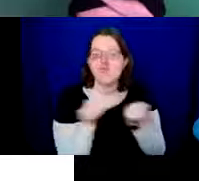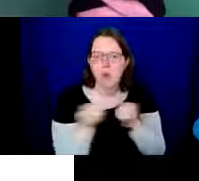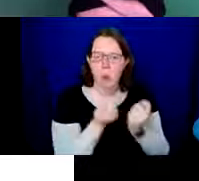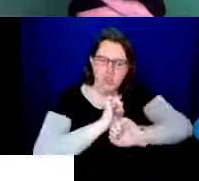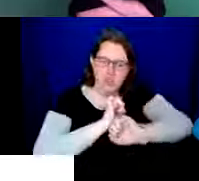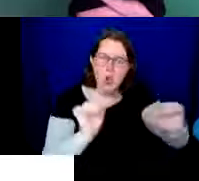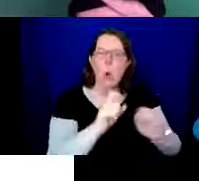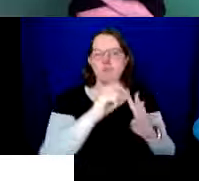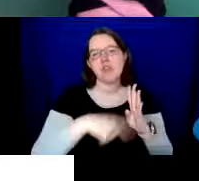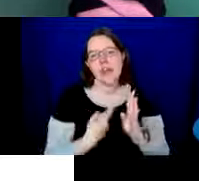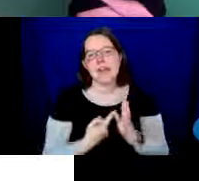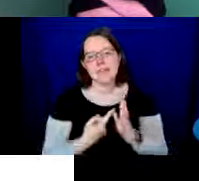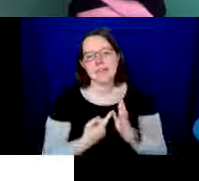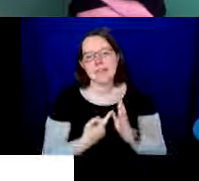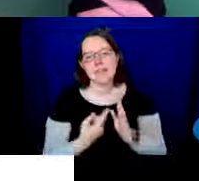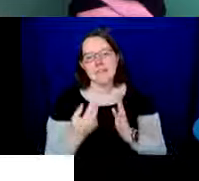yep i can take one more question esther